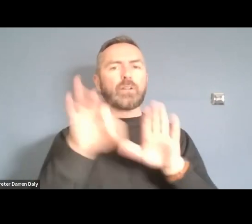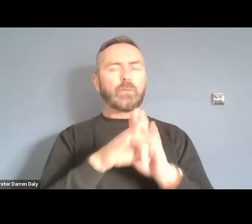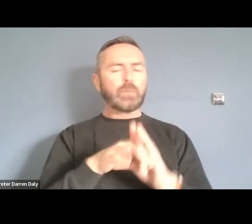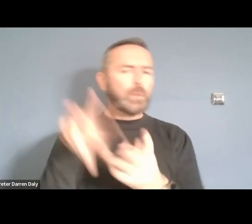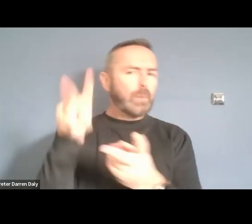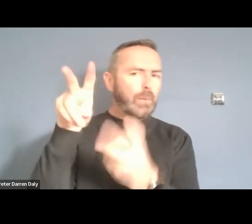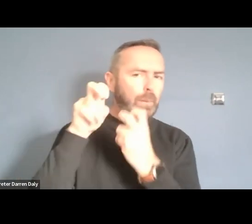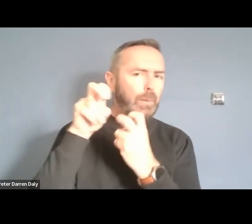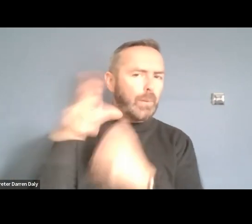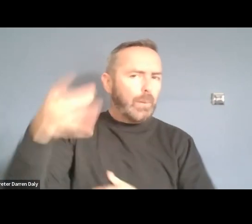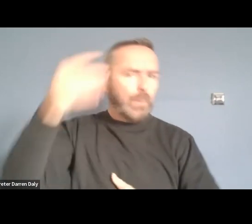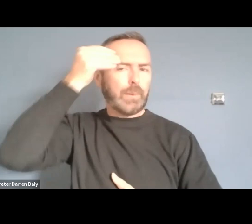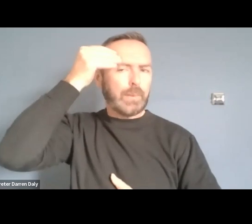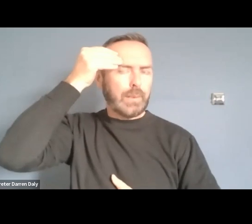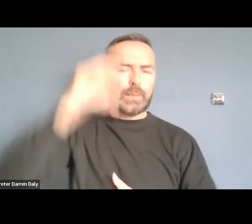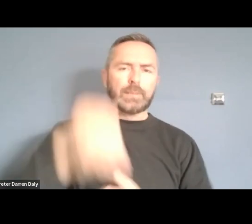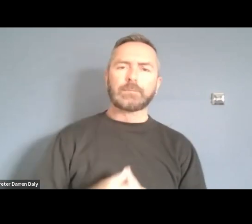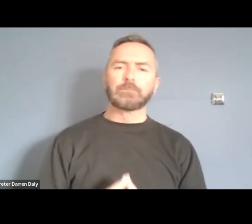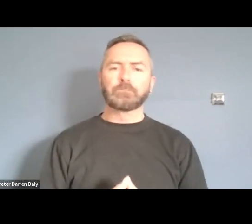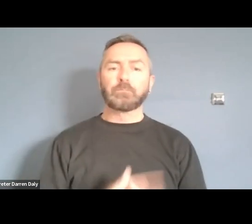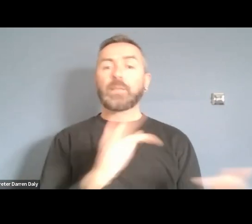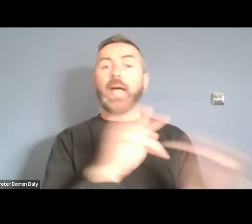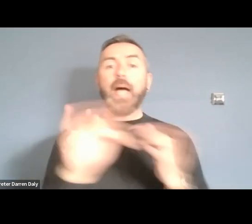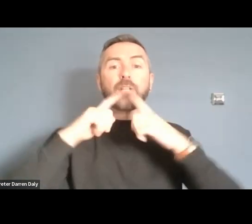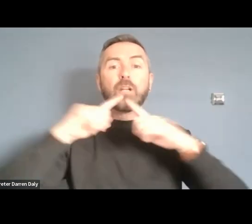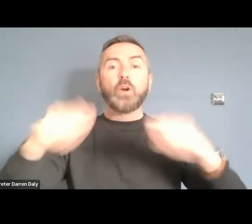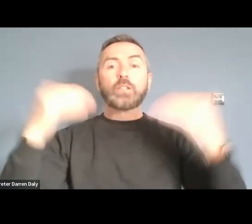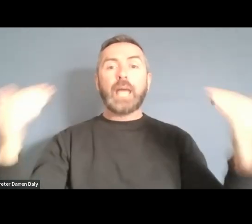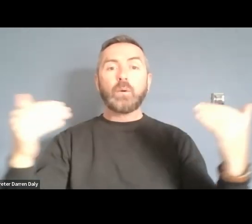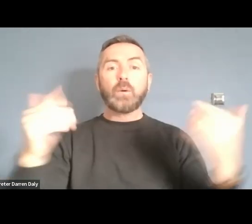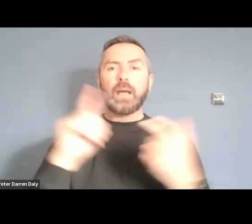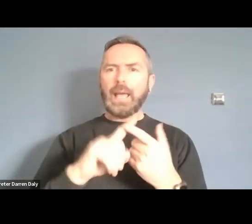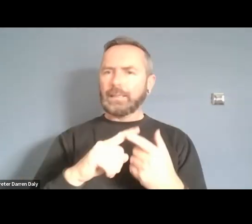So following the launch now and following a little break, I think here in